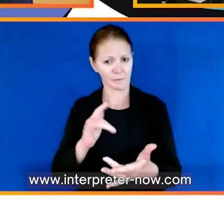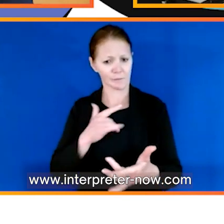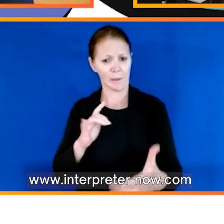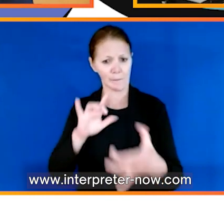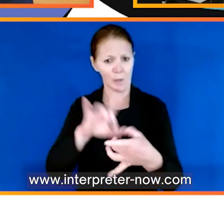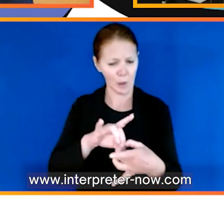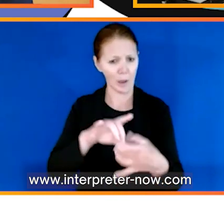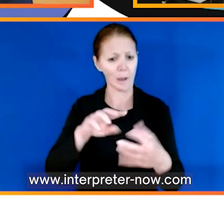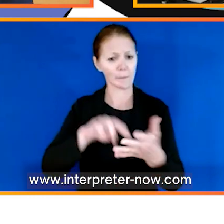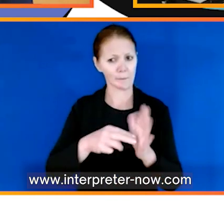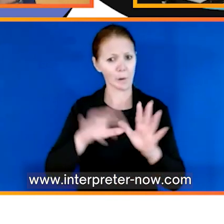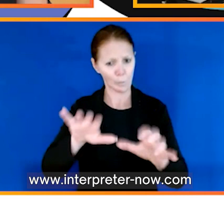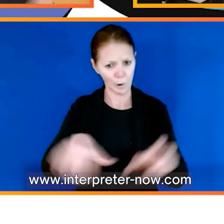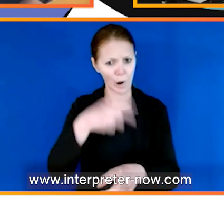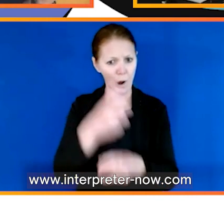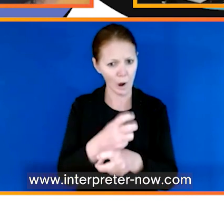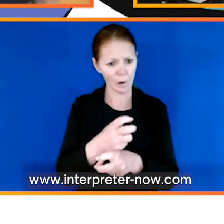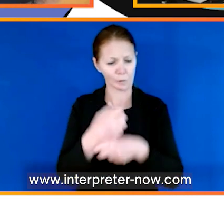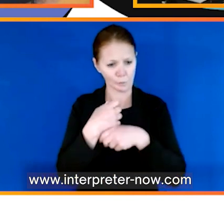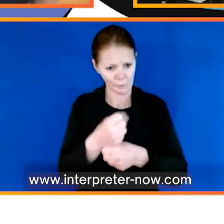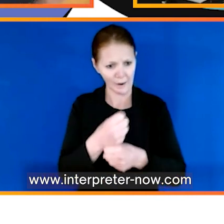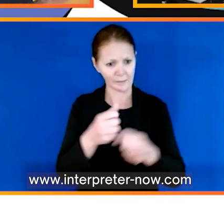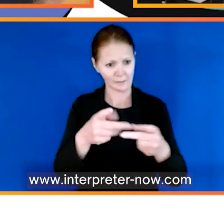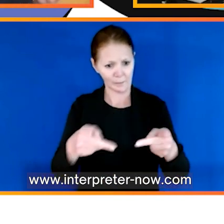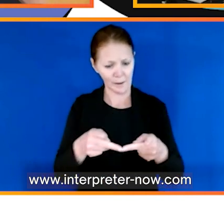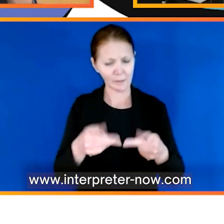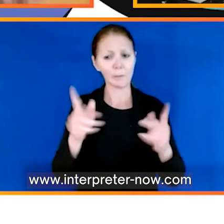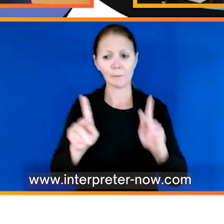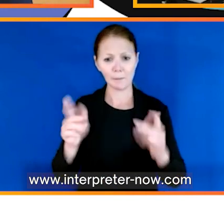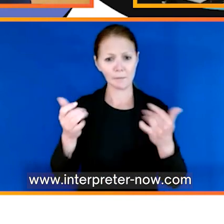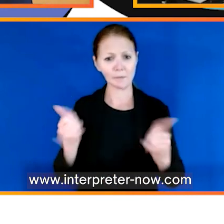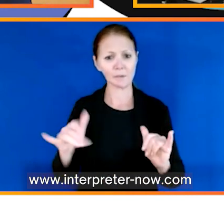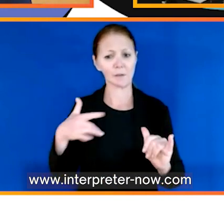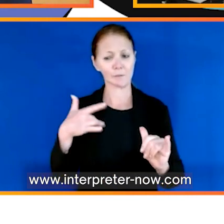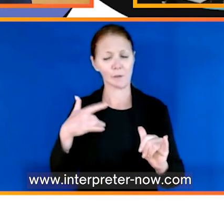they absolutely have to, to a space where people feel safe, to be more innovative, to